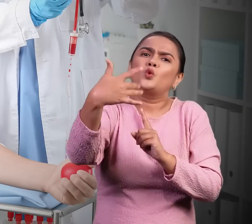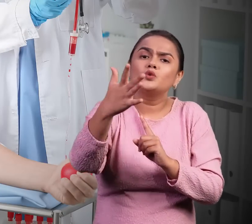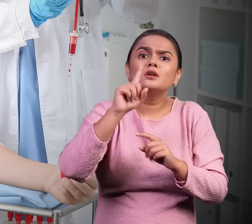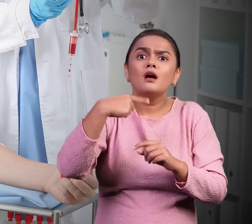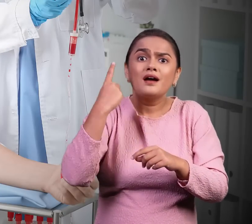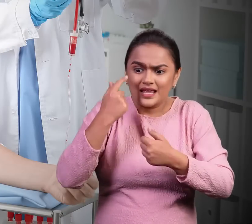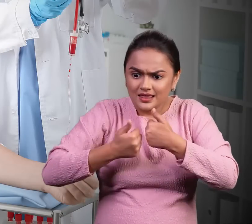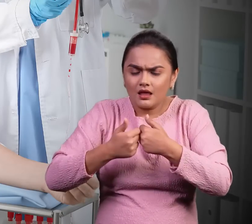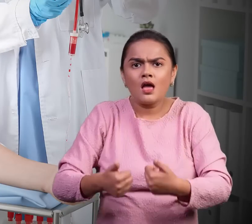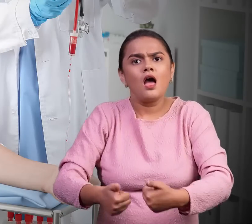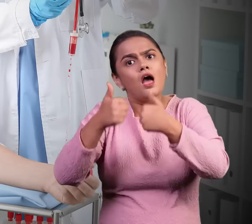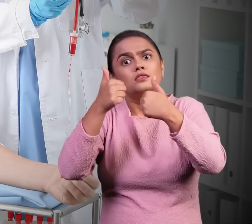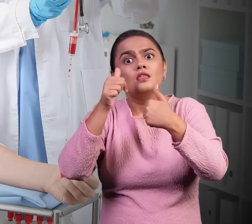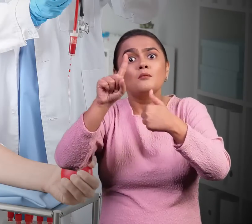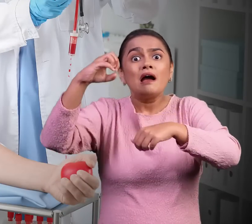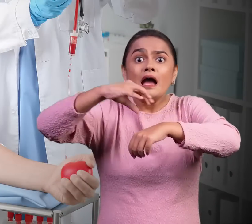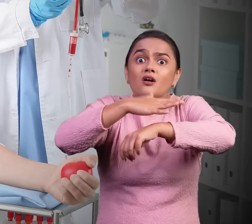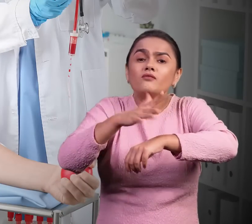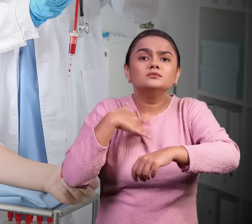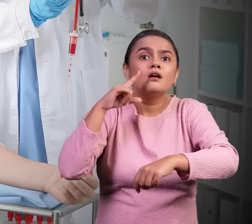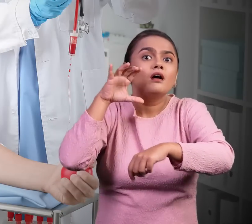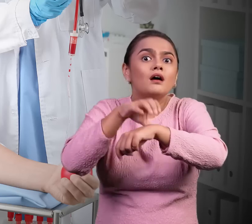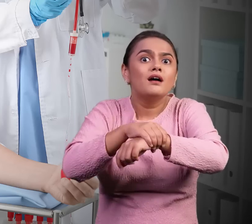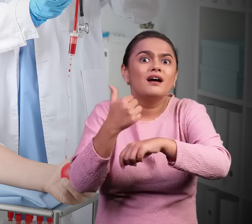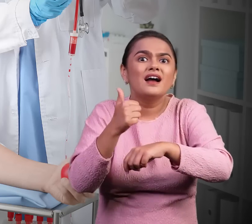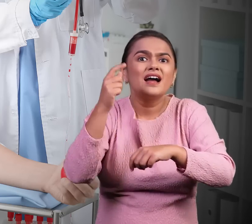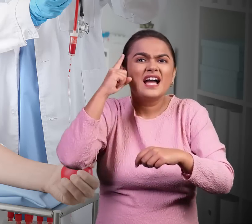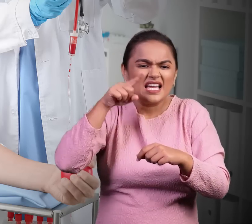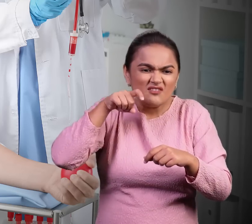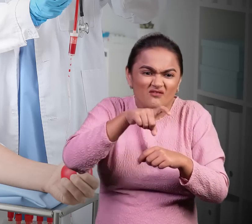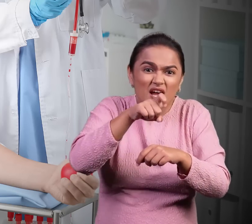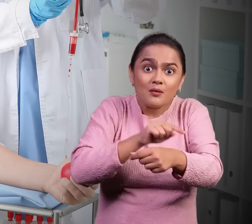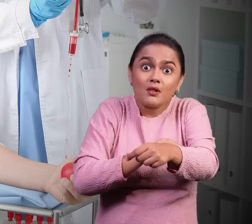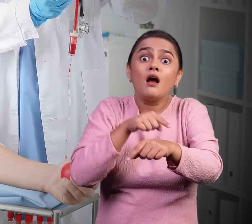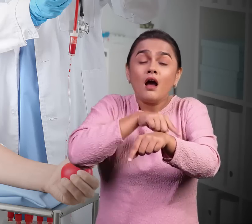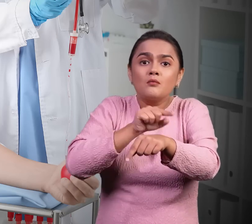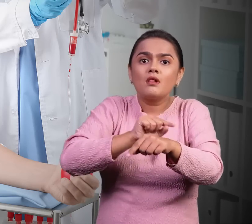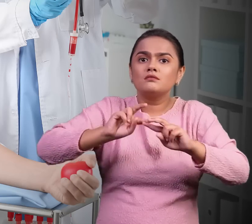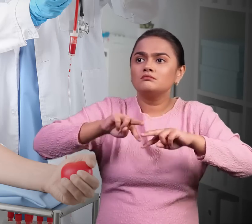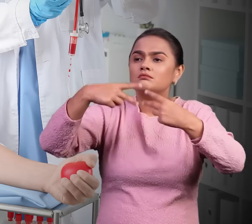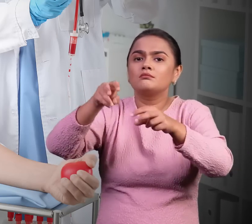And because of blood transfusion of infected blood, the virus got transmitted.